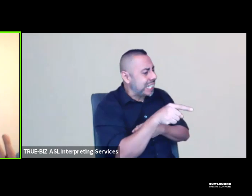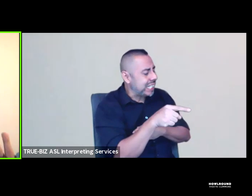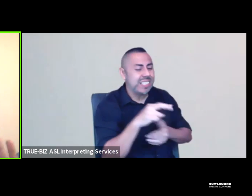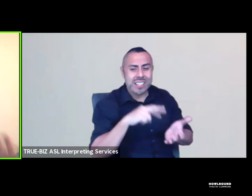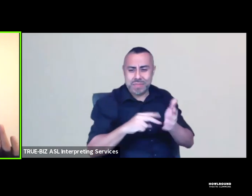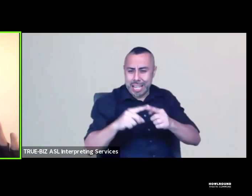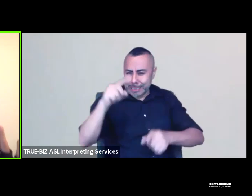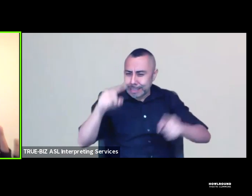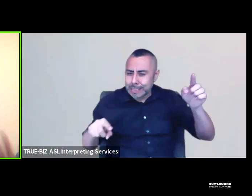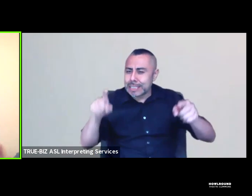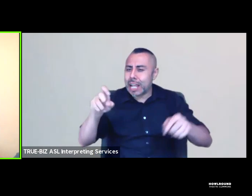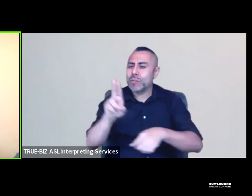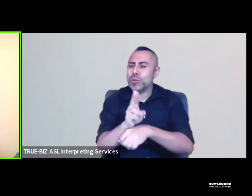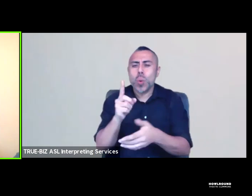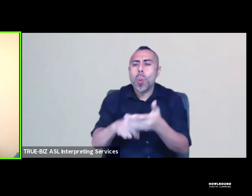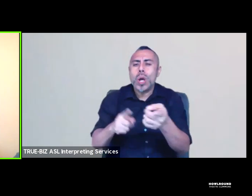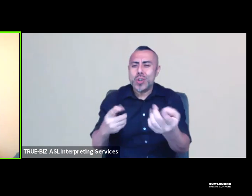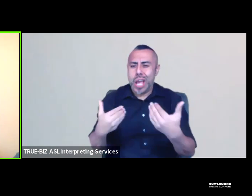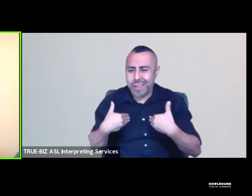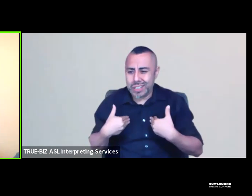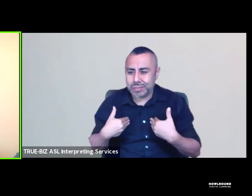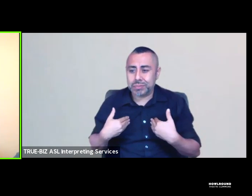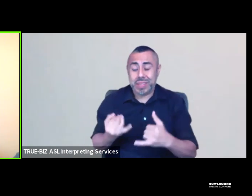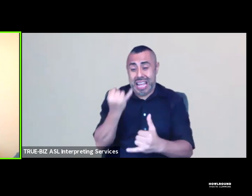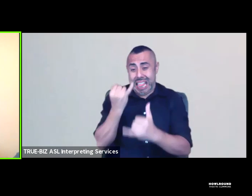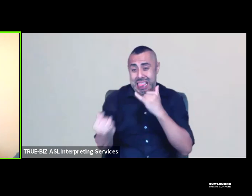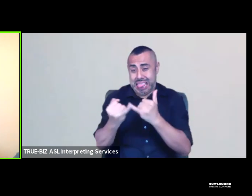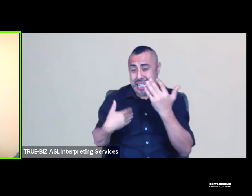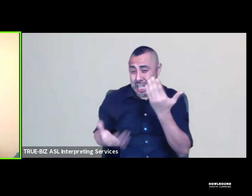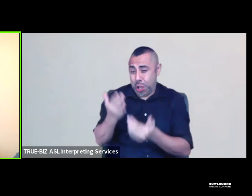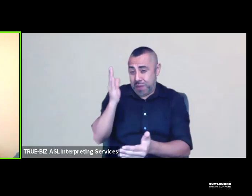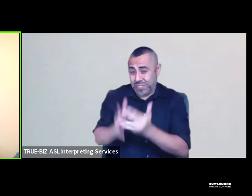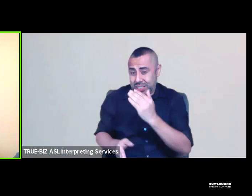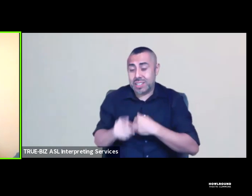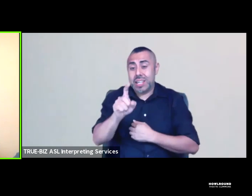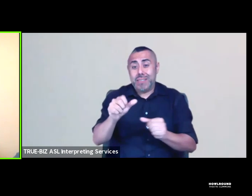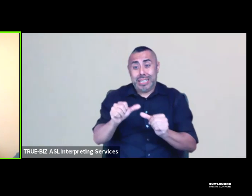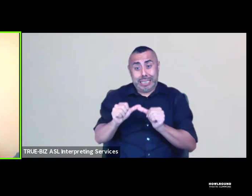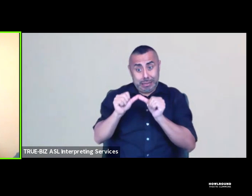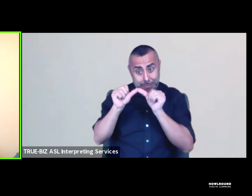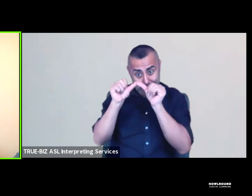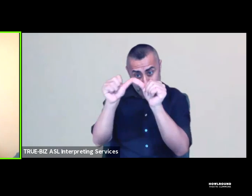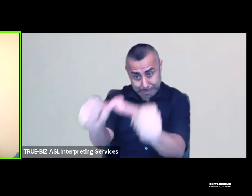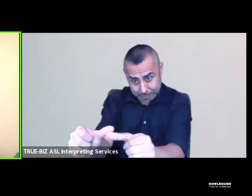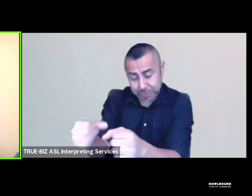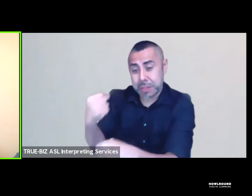is you need to keep creating income. So I have colleagues who busk on Twitter